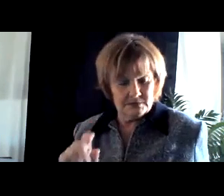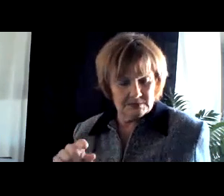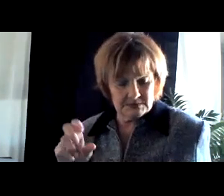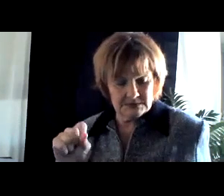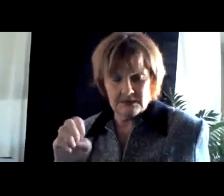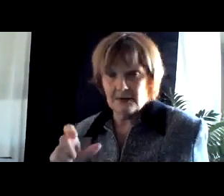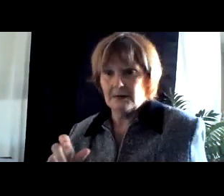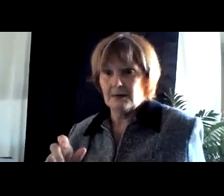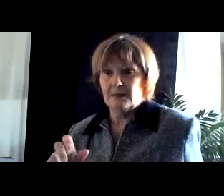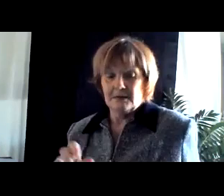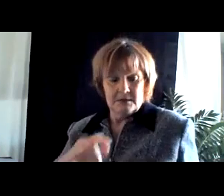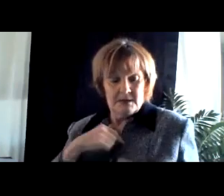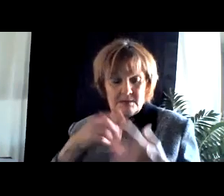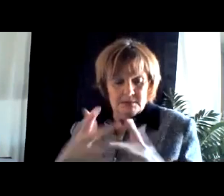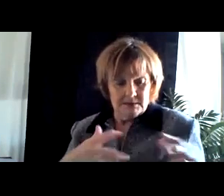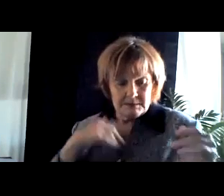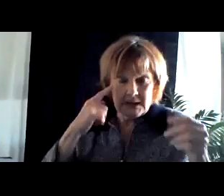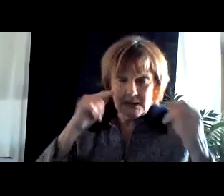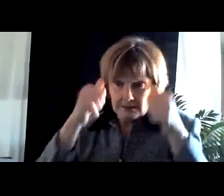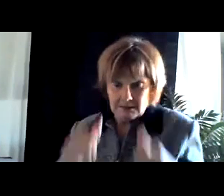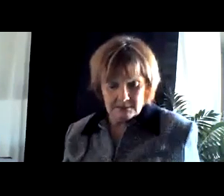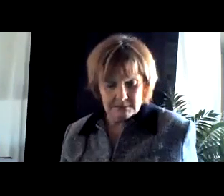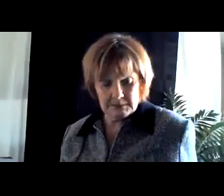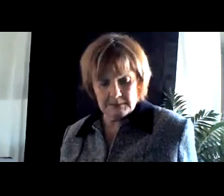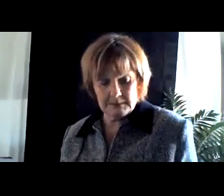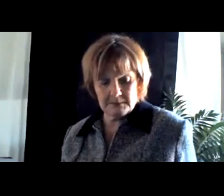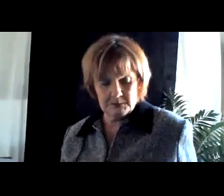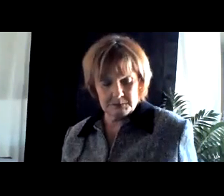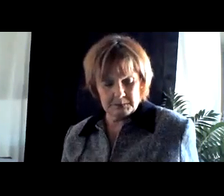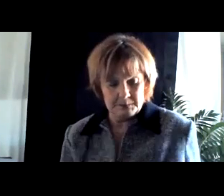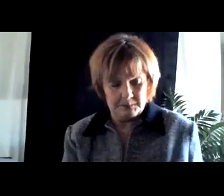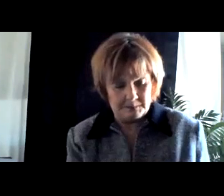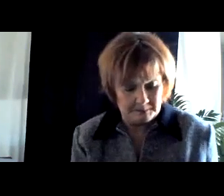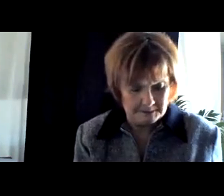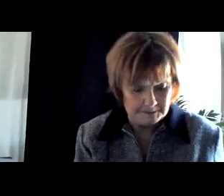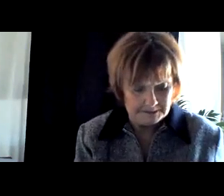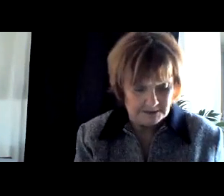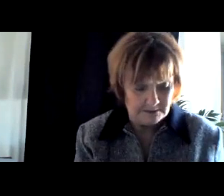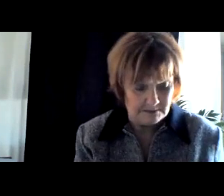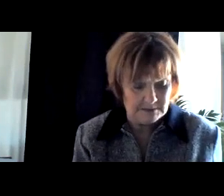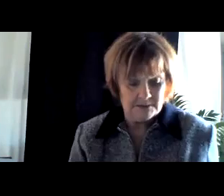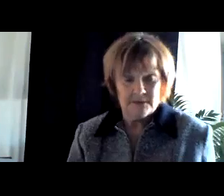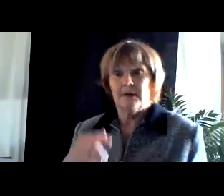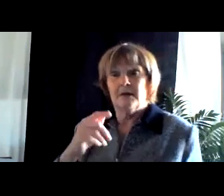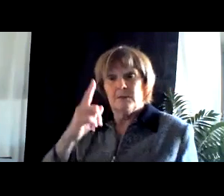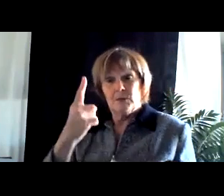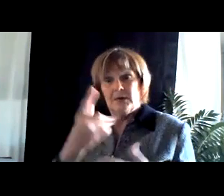and I was taking activities and daily living courses, one of the things that the trainer taught me was that the difference between a problem